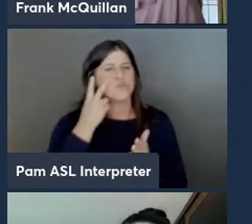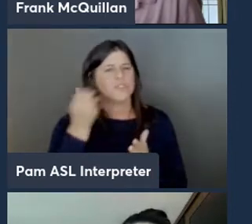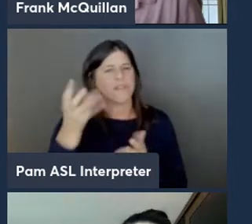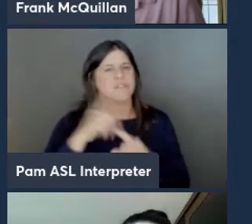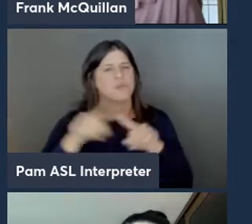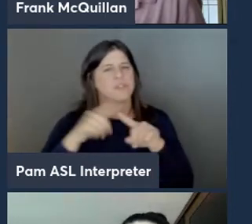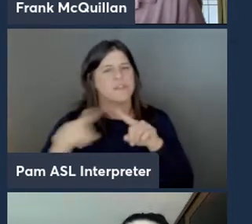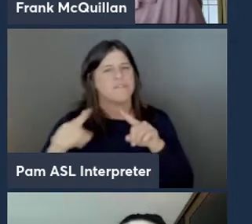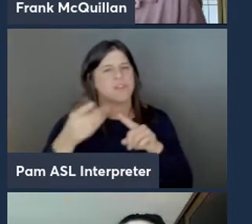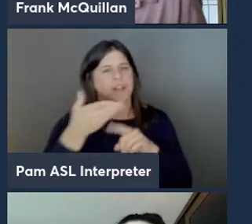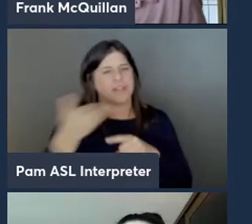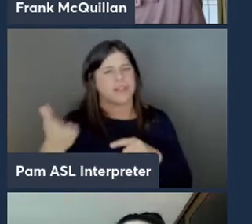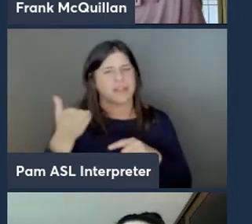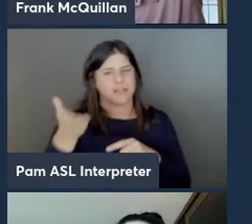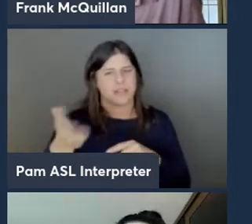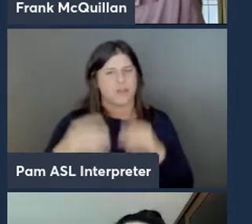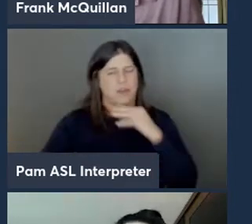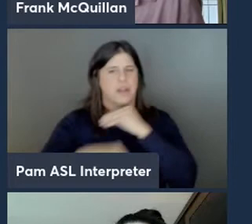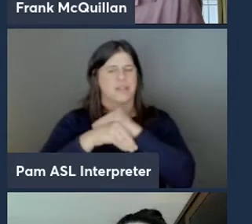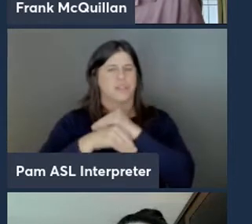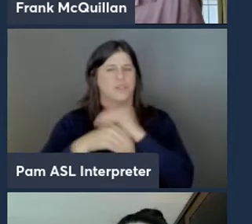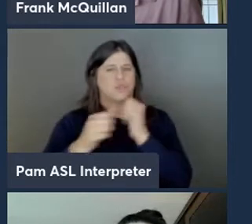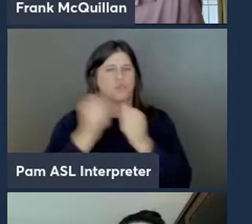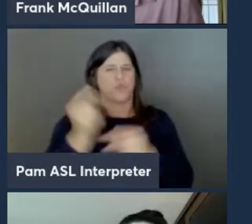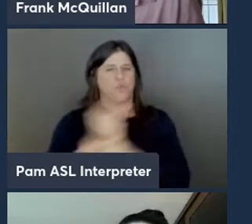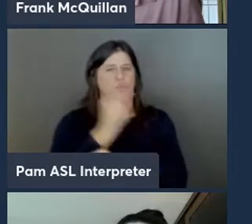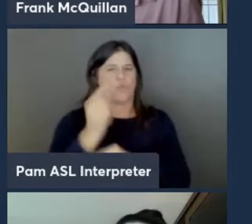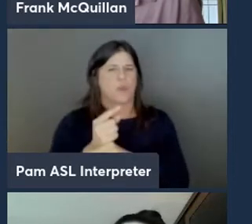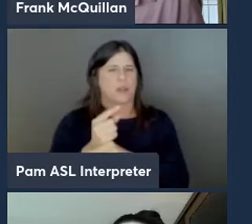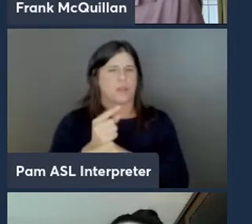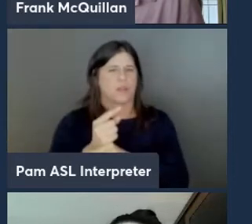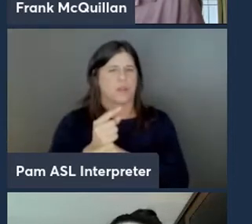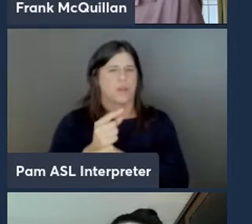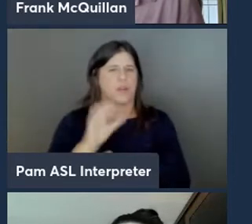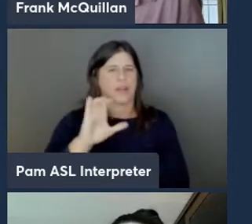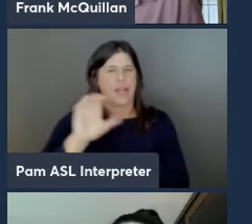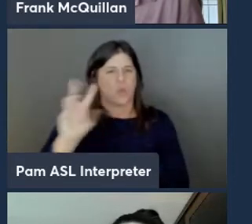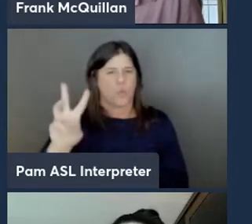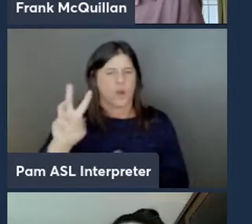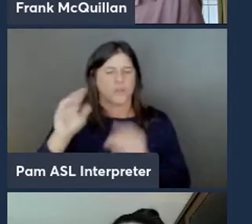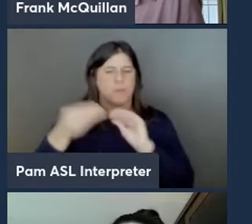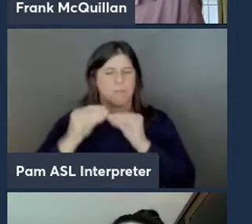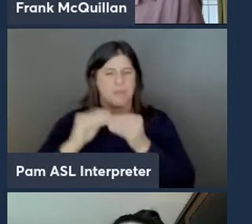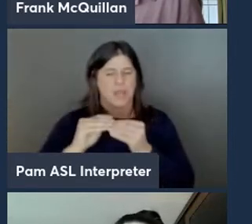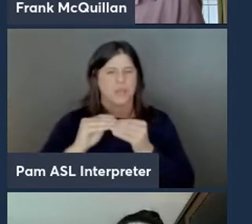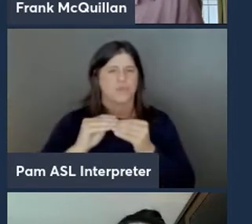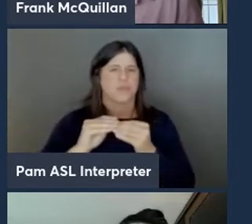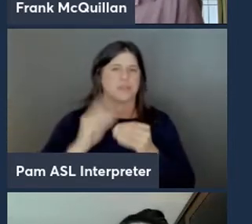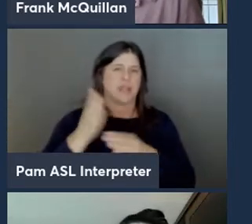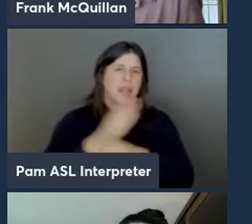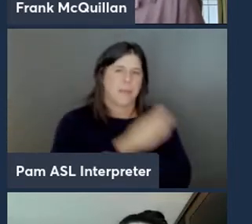that you get in addition to regular CloudWatch metrics, including improvement, confidence intervals, as well as technical significance.